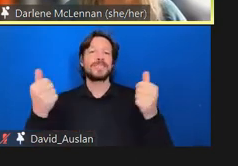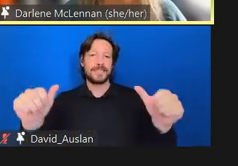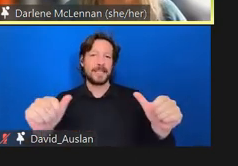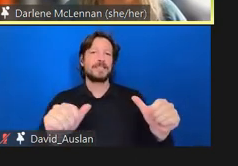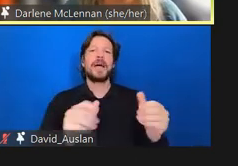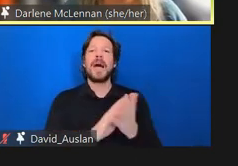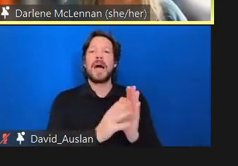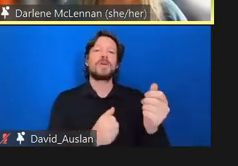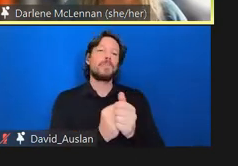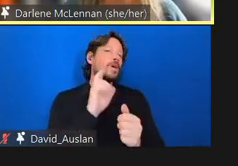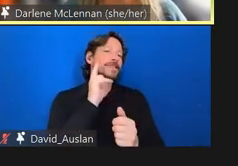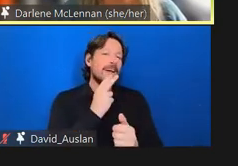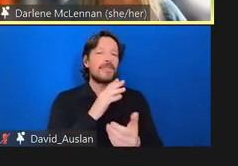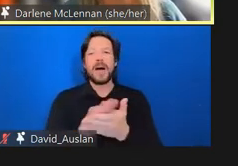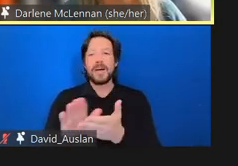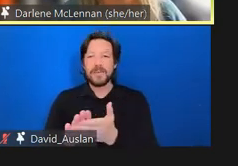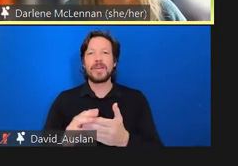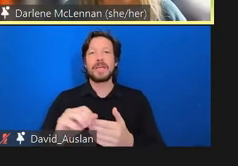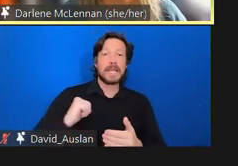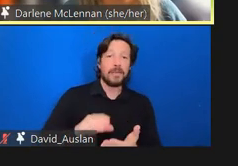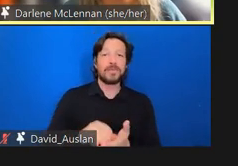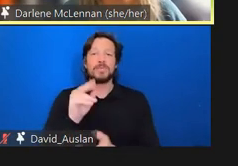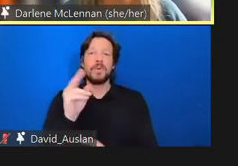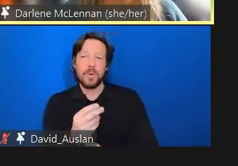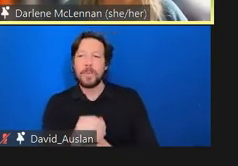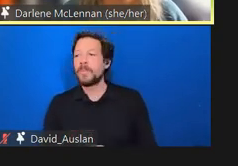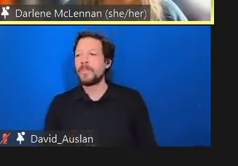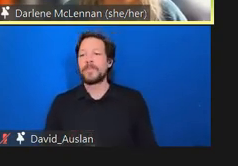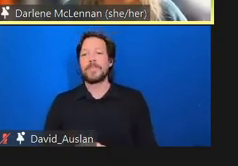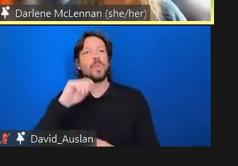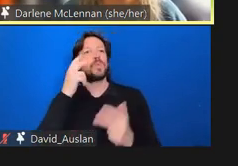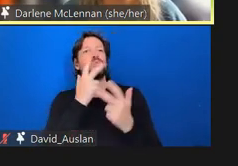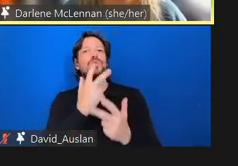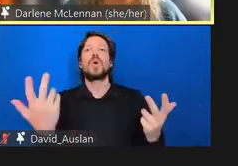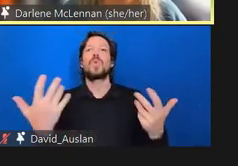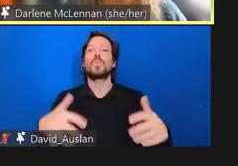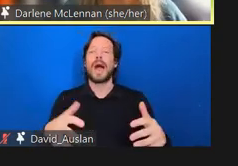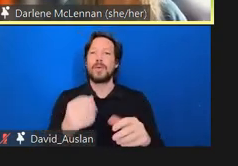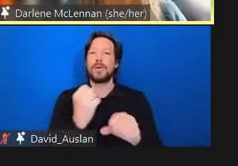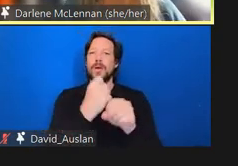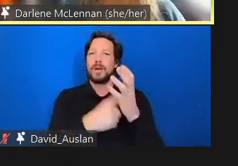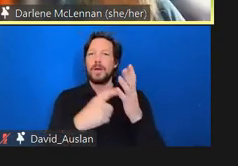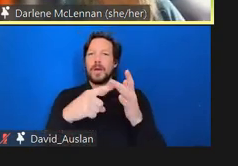Students. It's going to showcase the fabulous work that Griffith University undertakes and also